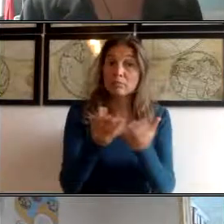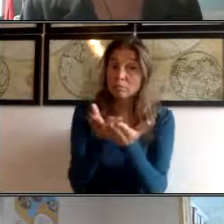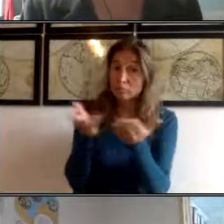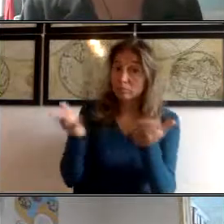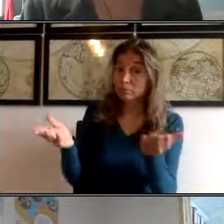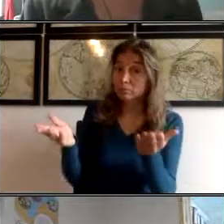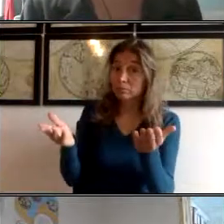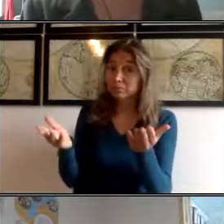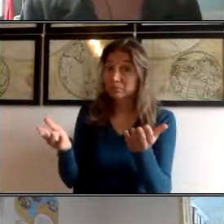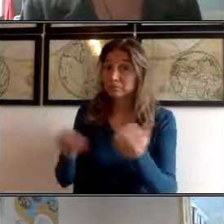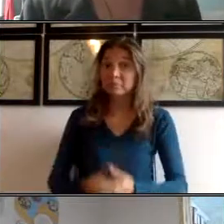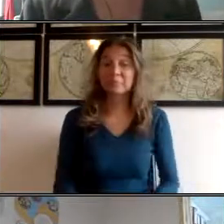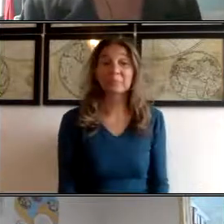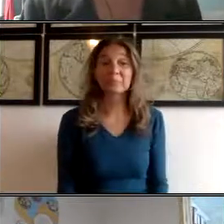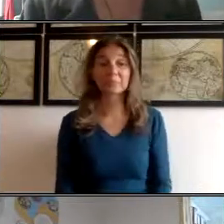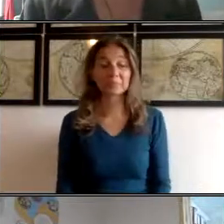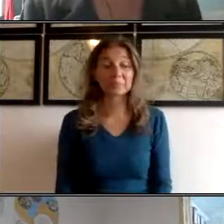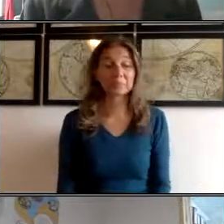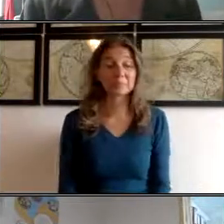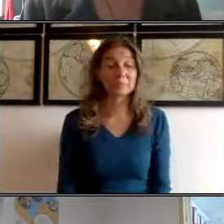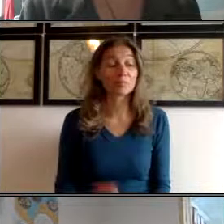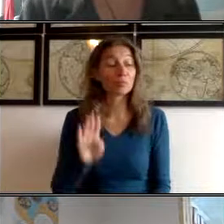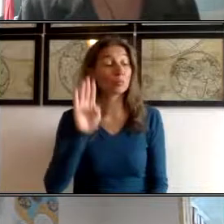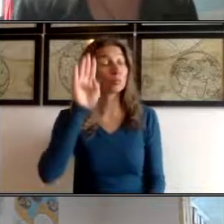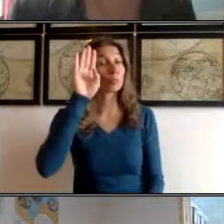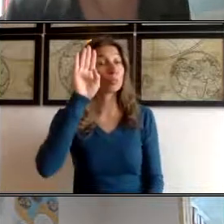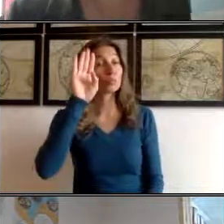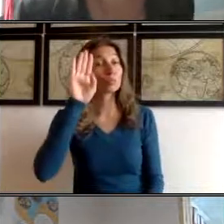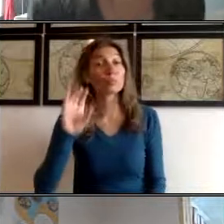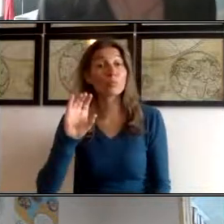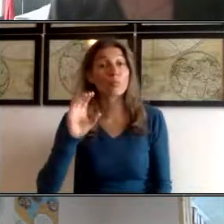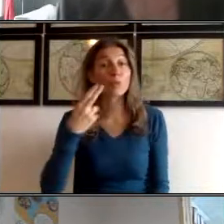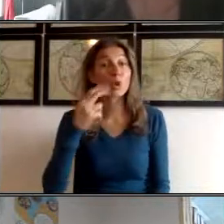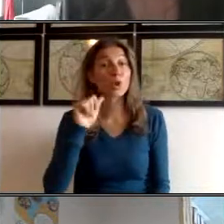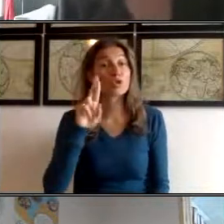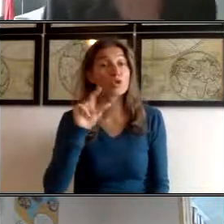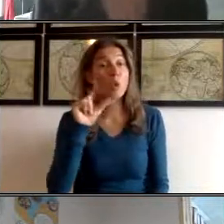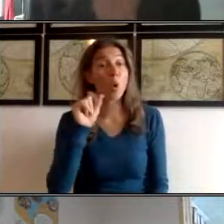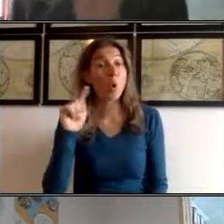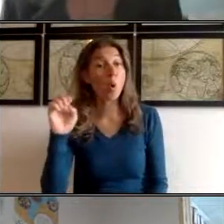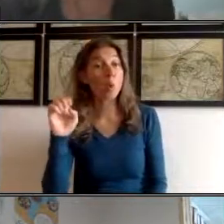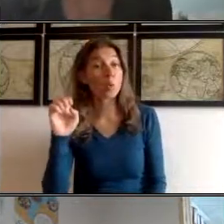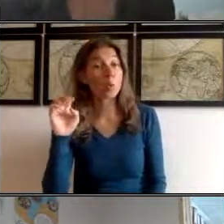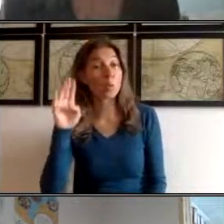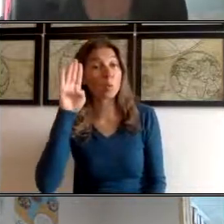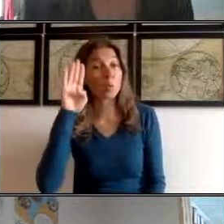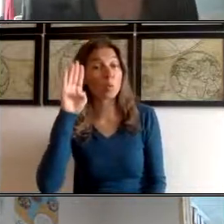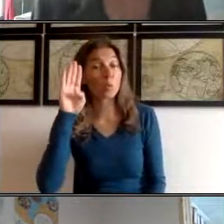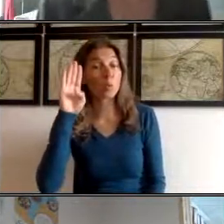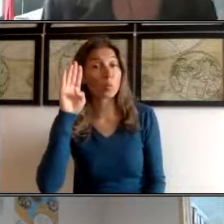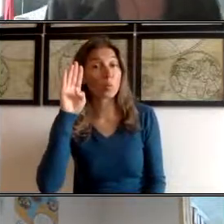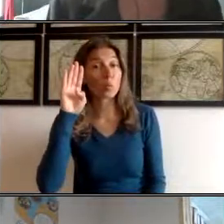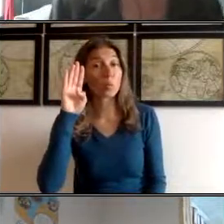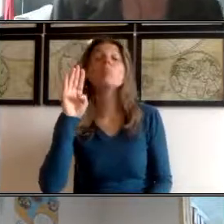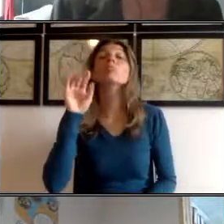Yes? Charlotte? CHARLOTTE: Yes. Yes, based on the reports and the things that I read